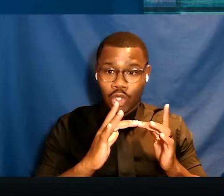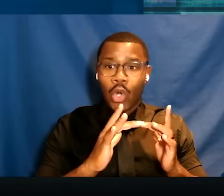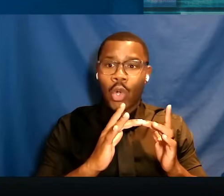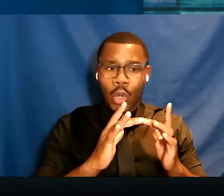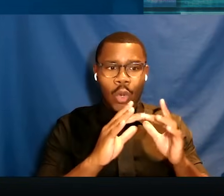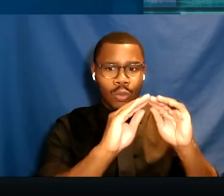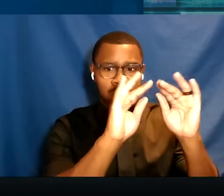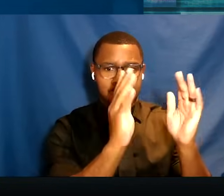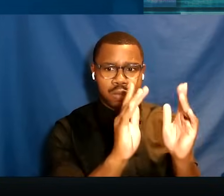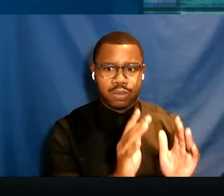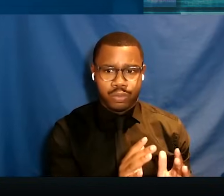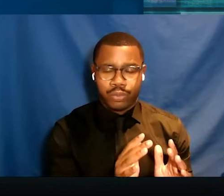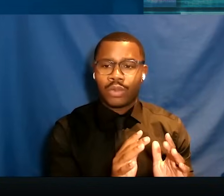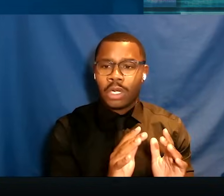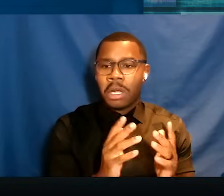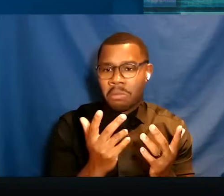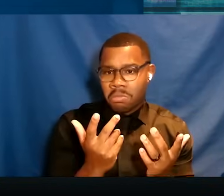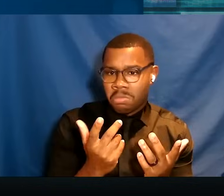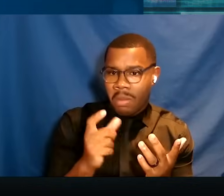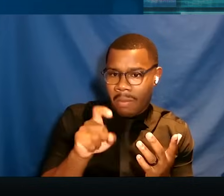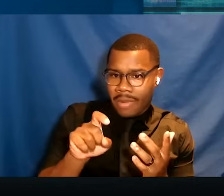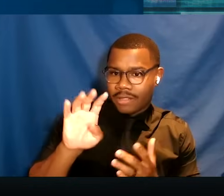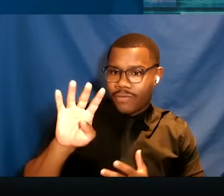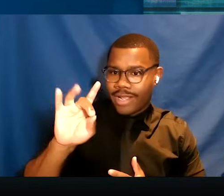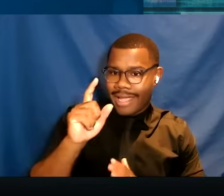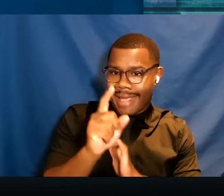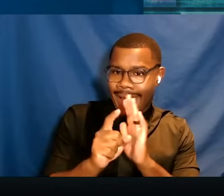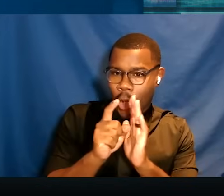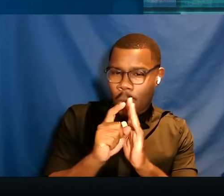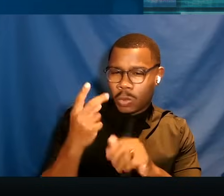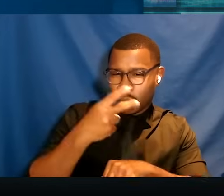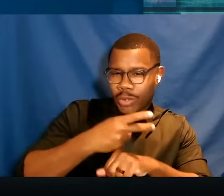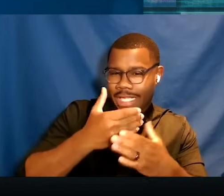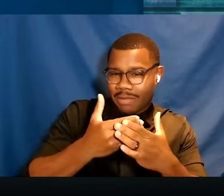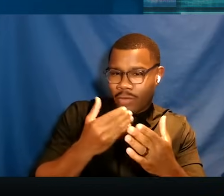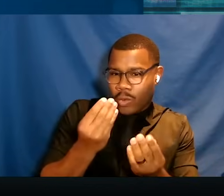that a digital replica is gonna be created of you. They have to get your consent